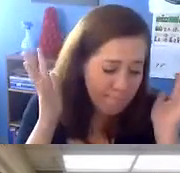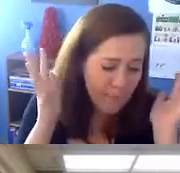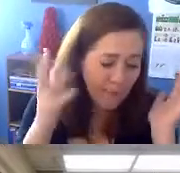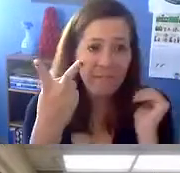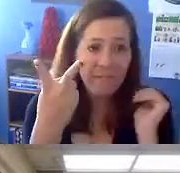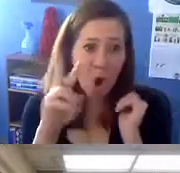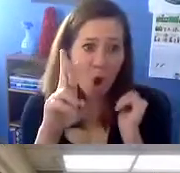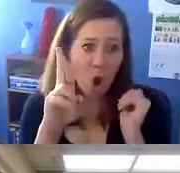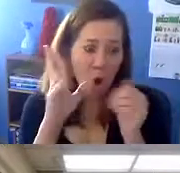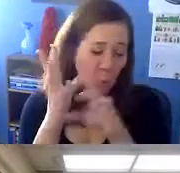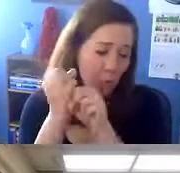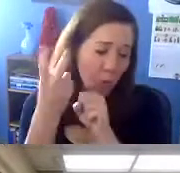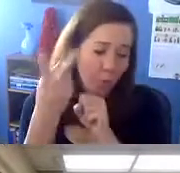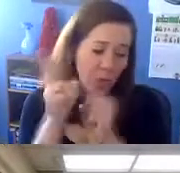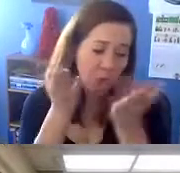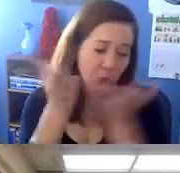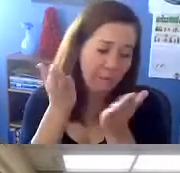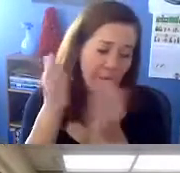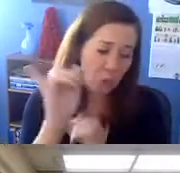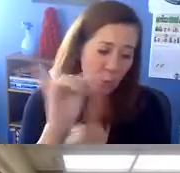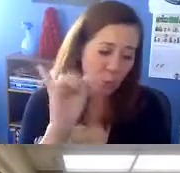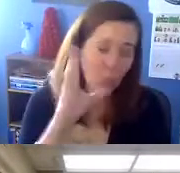and VR (Vocational Rehabilitation) too.